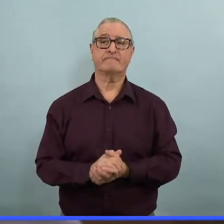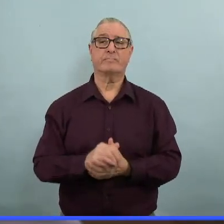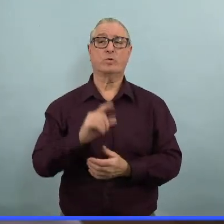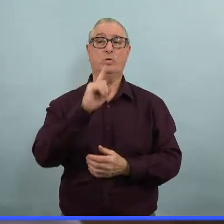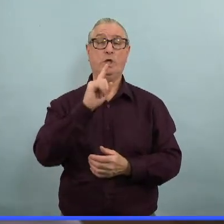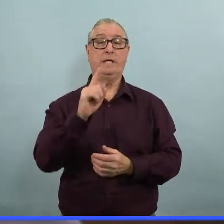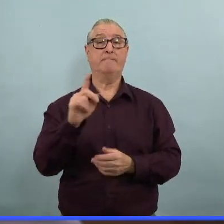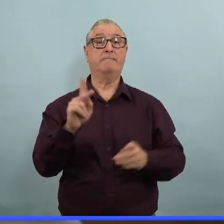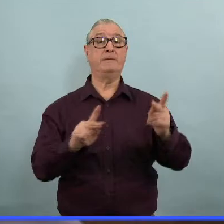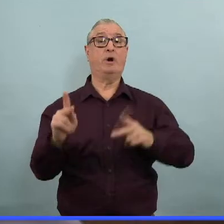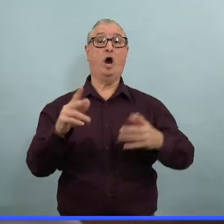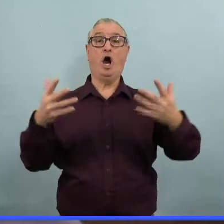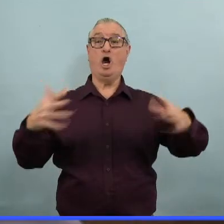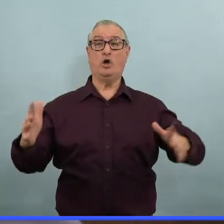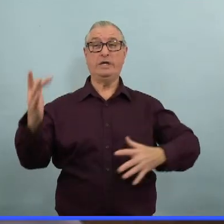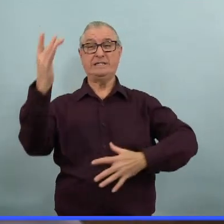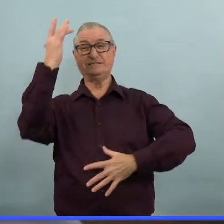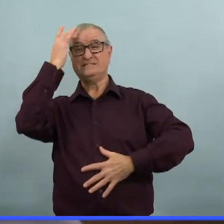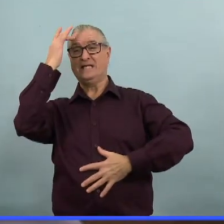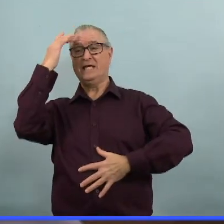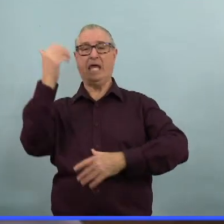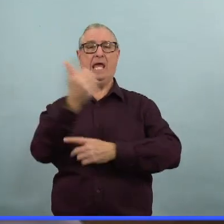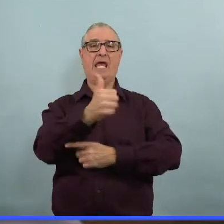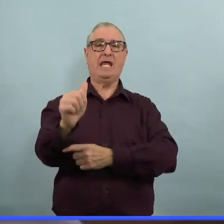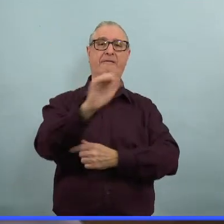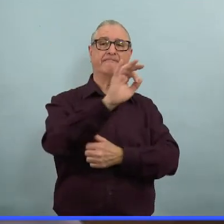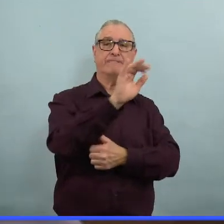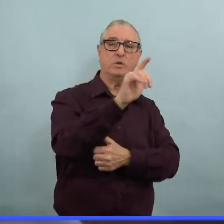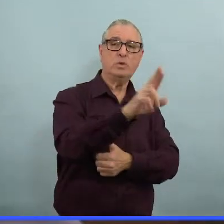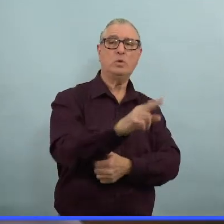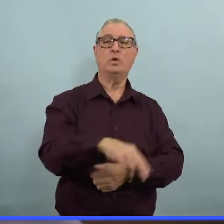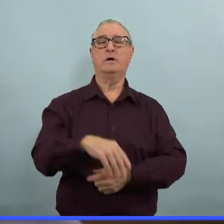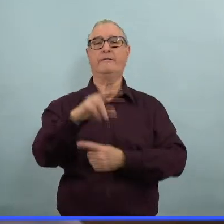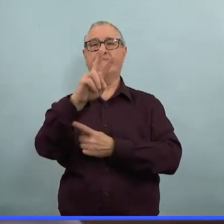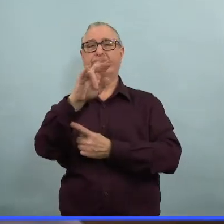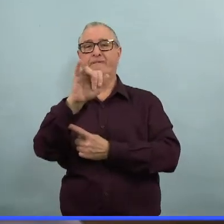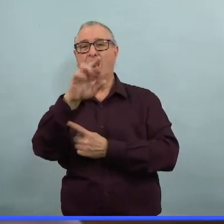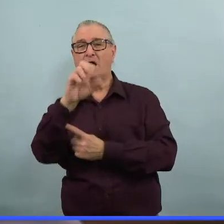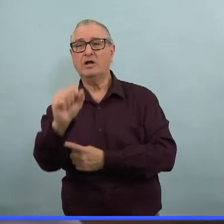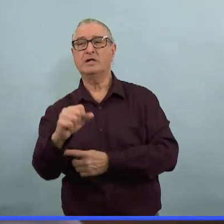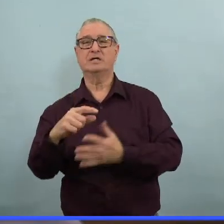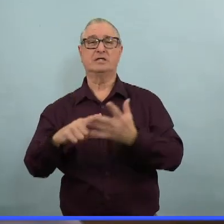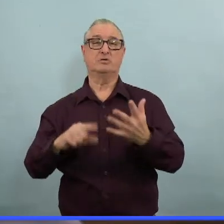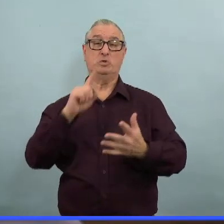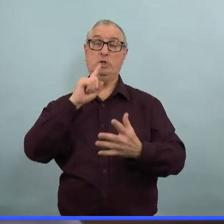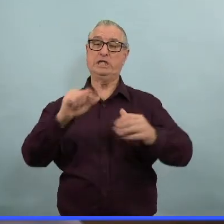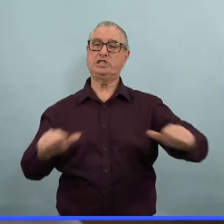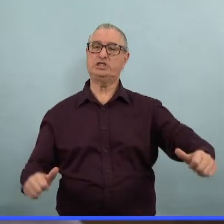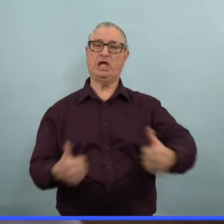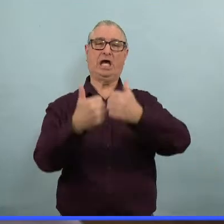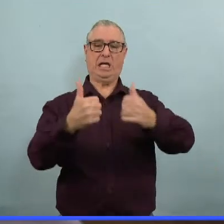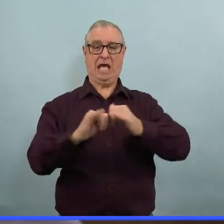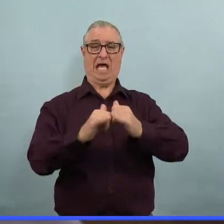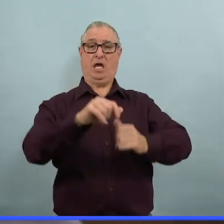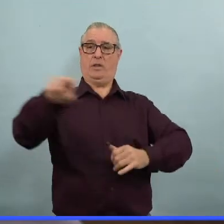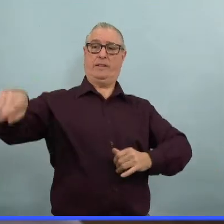find ways to protect them but it can't be to restrict the entire population forever